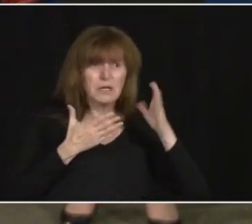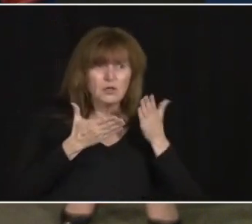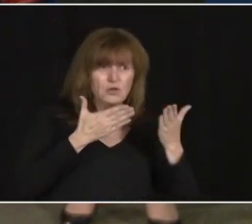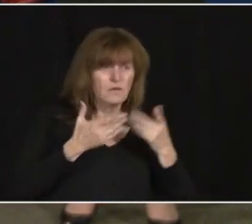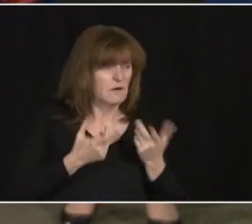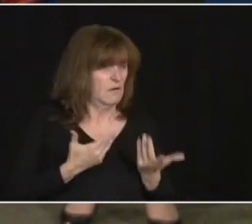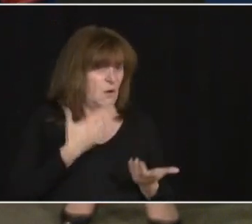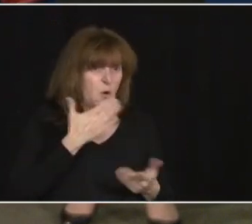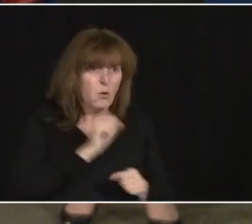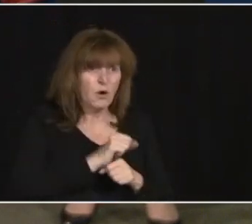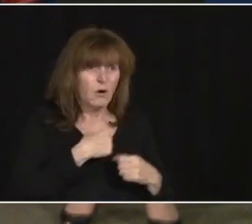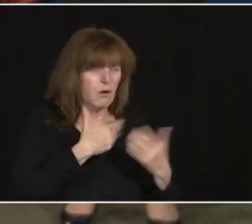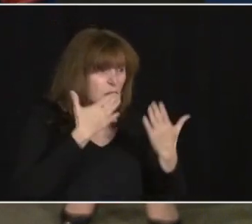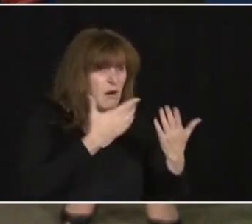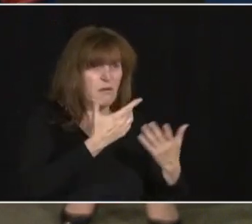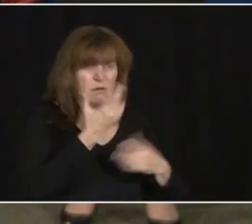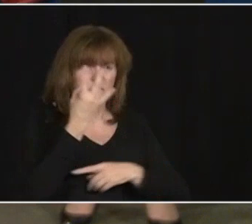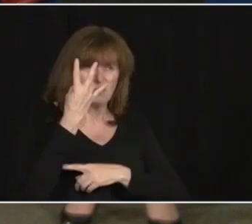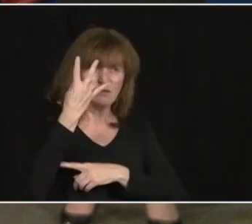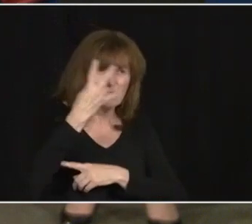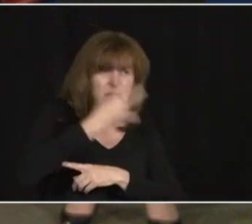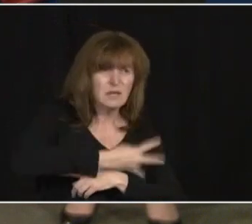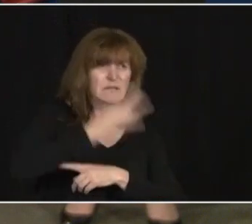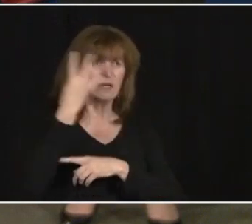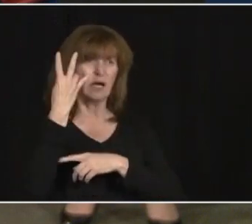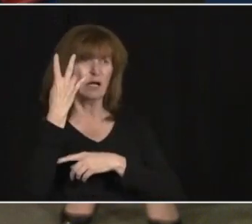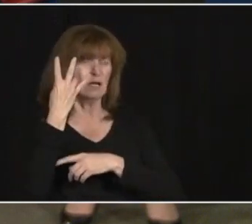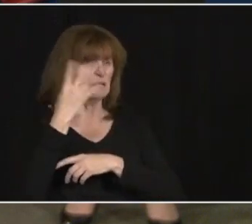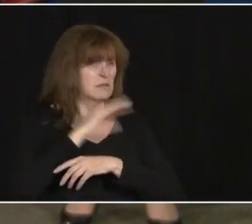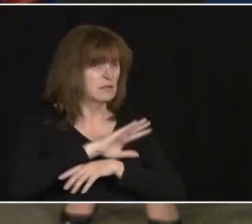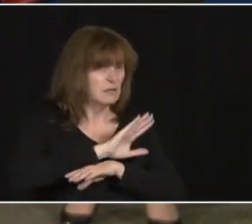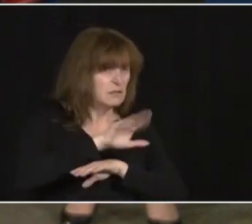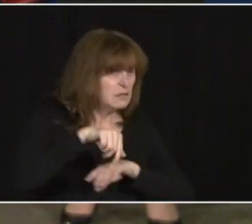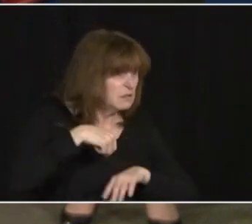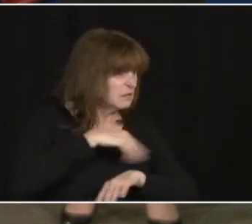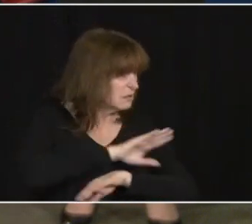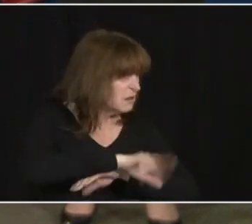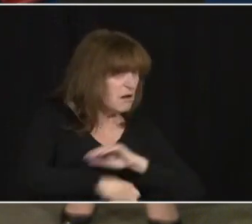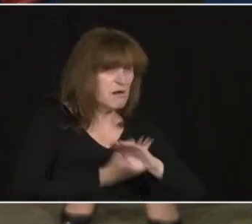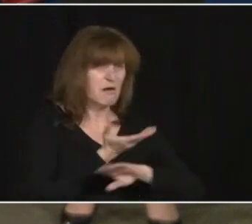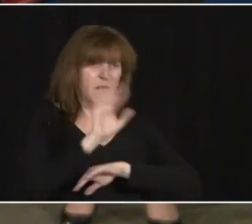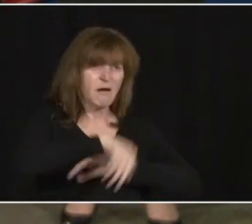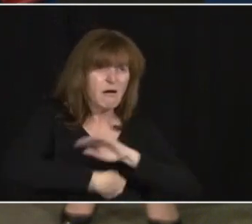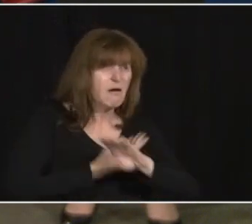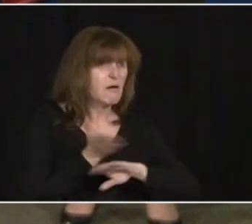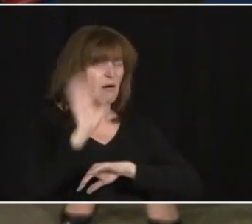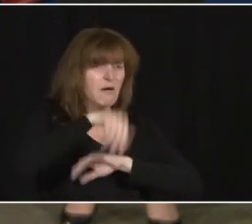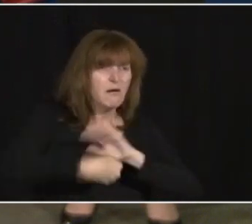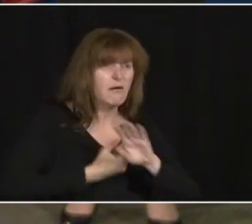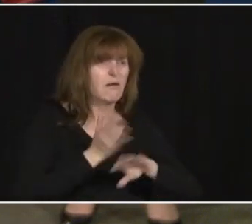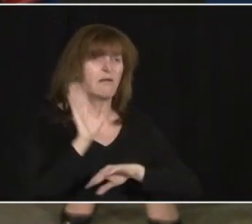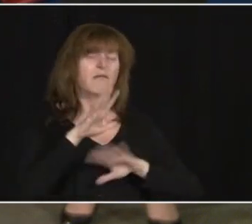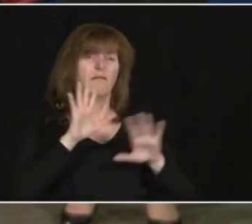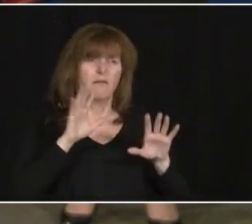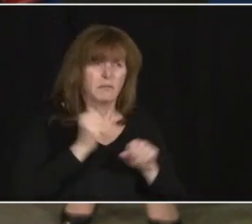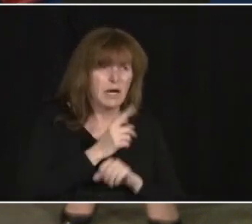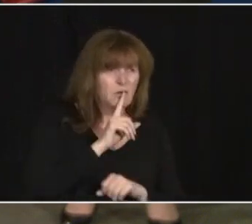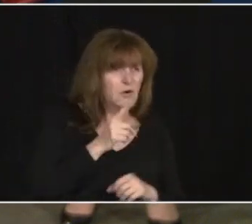around the clock, seven days a week, continually to make sure that everything we can do is being done. We have the chief medical officer of